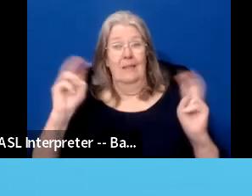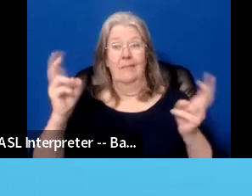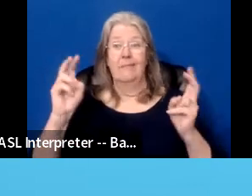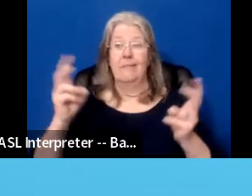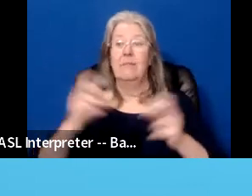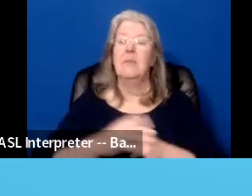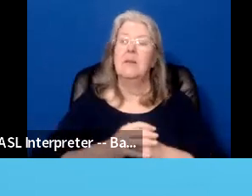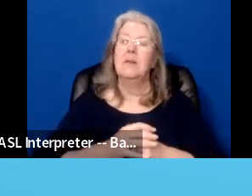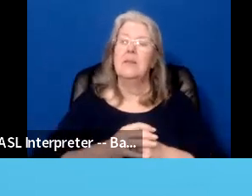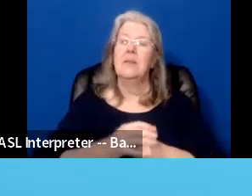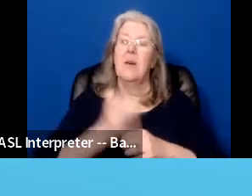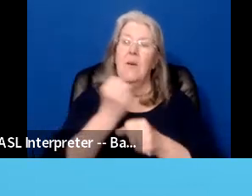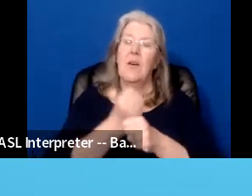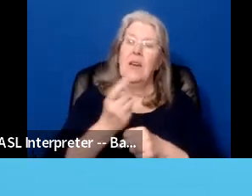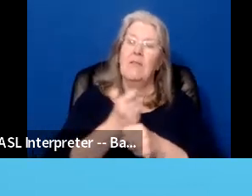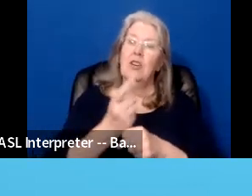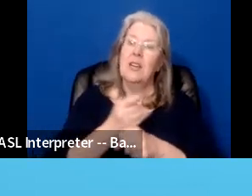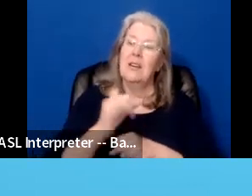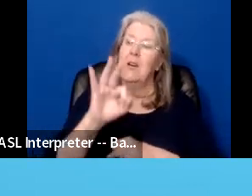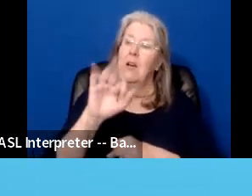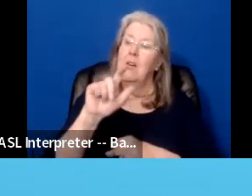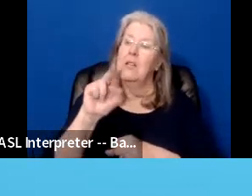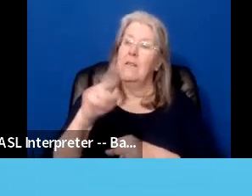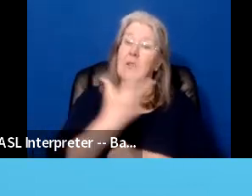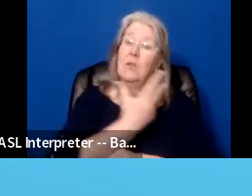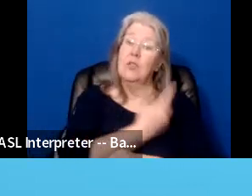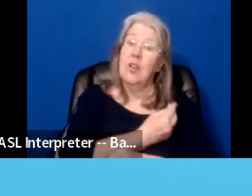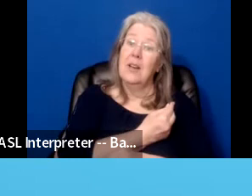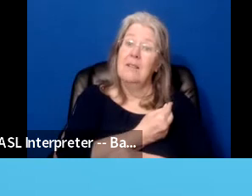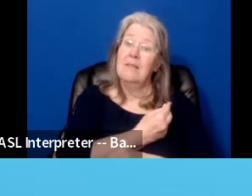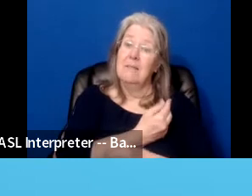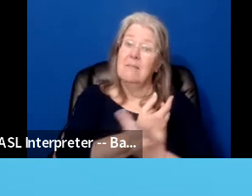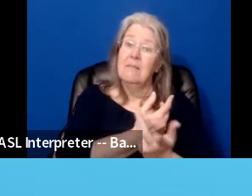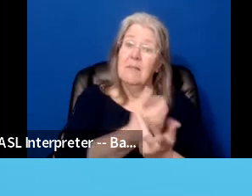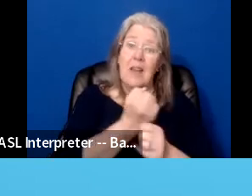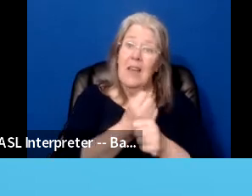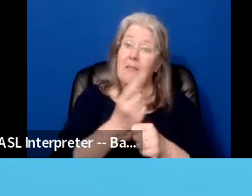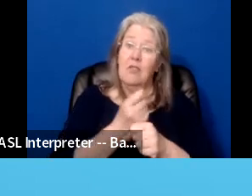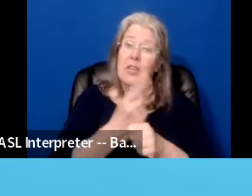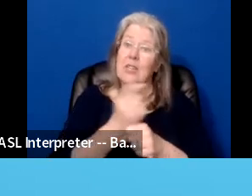each year be really good for that variant of the flu and so hopefully we will get better